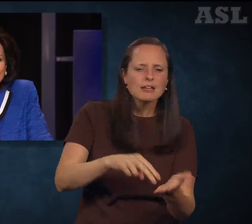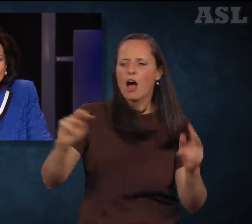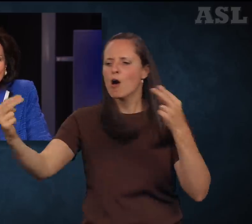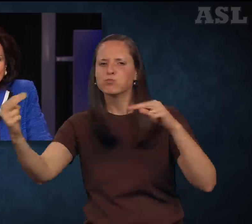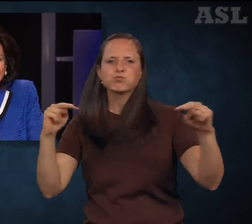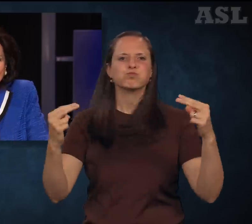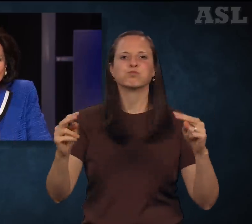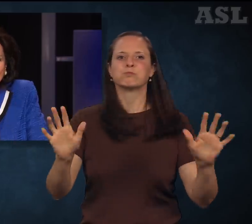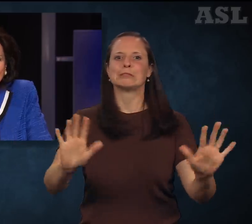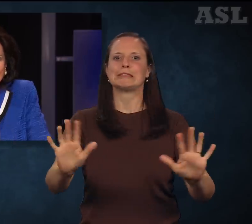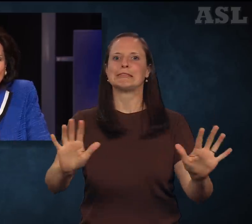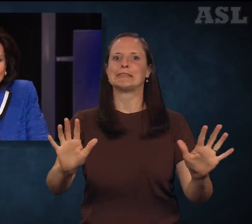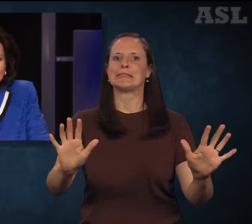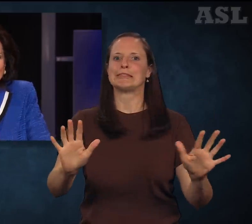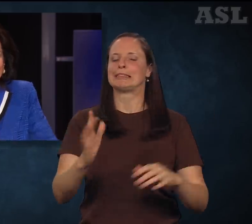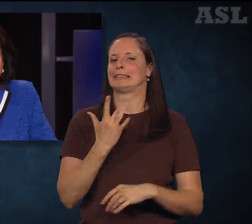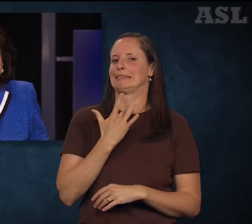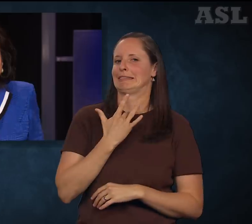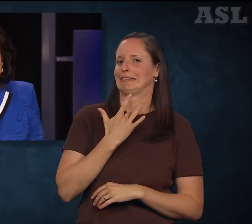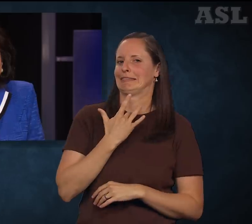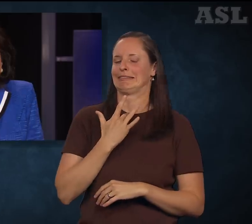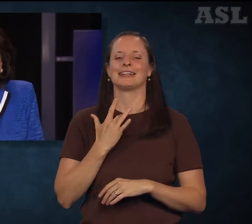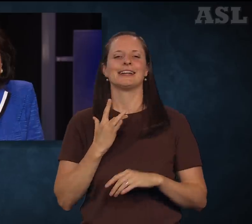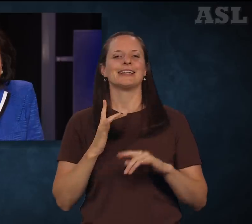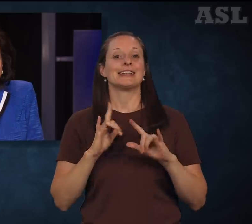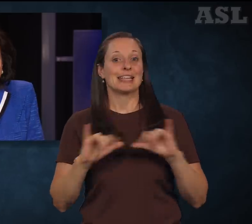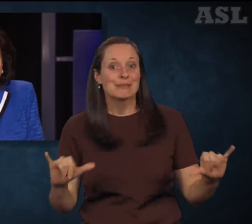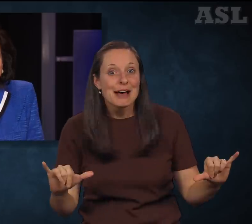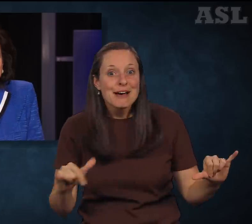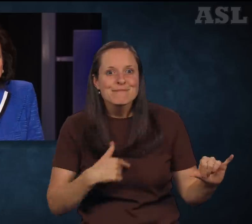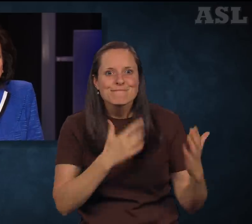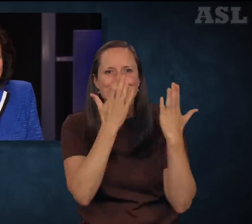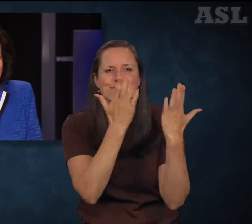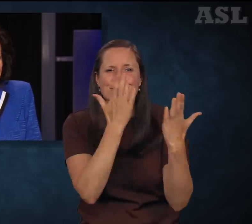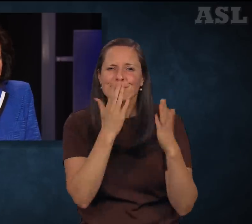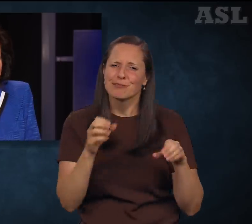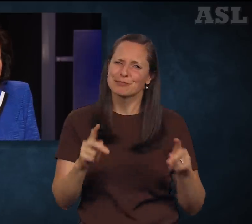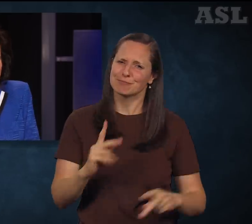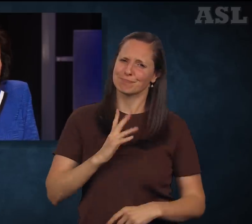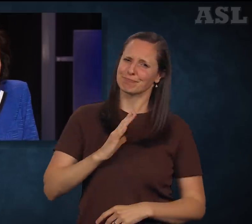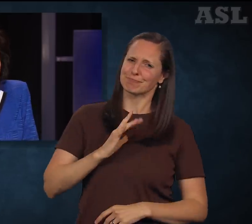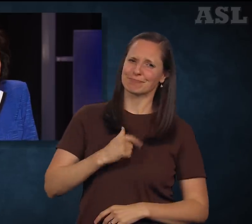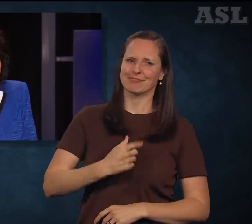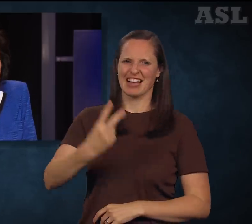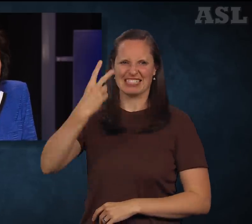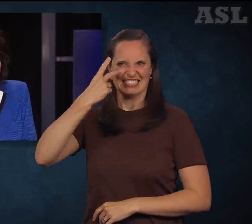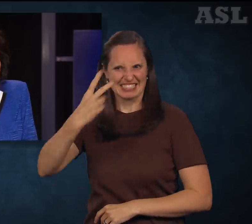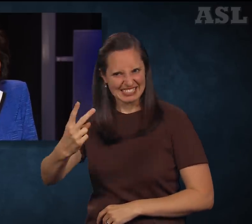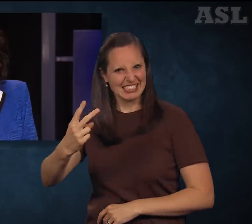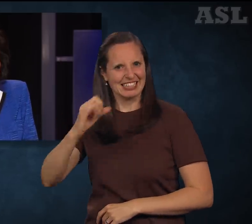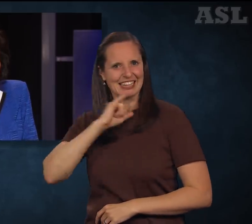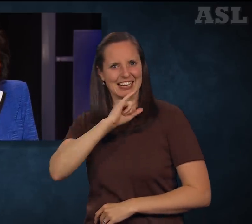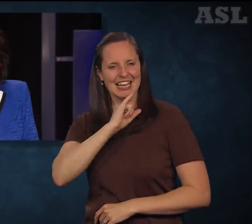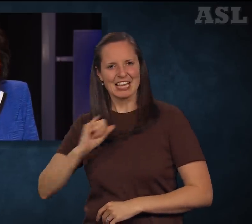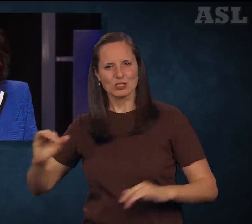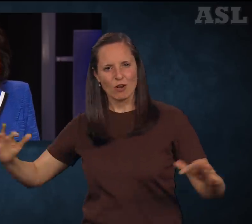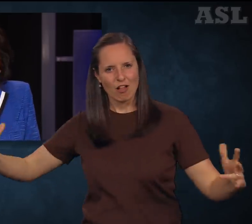LINEAGE DECLARED IN THEM IS PERSONAL.